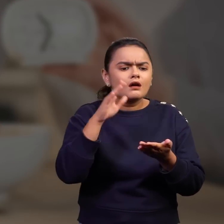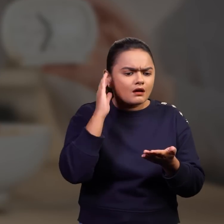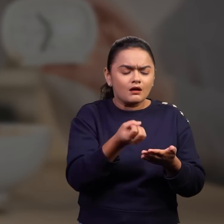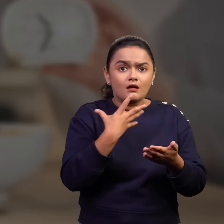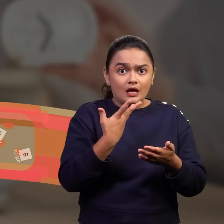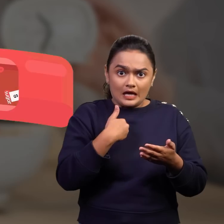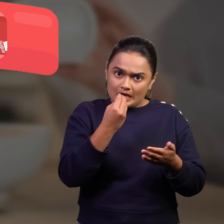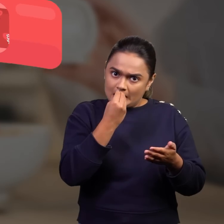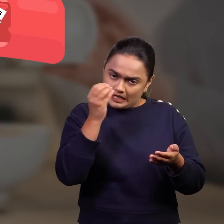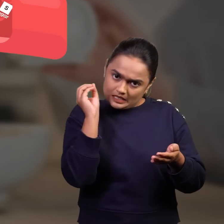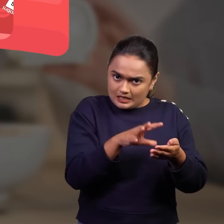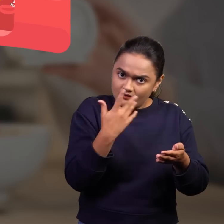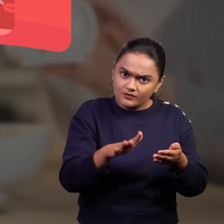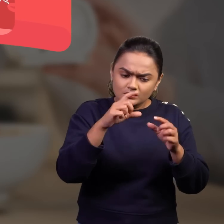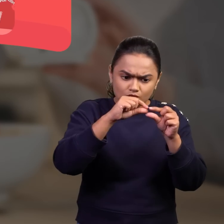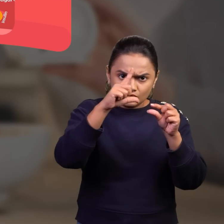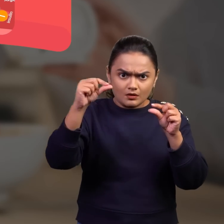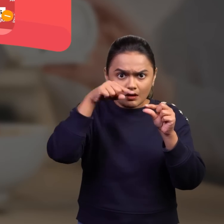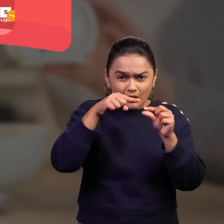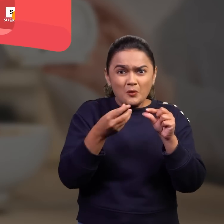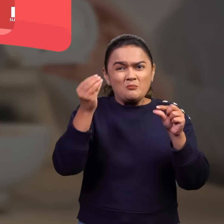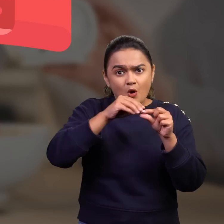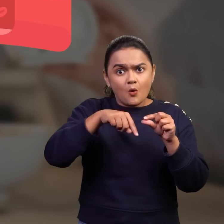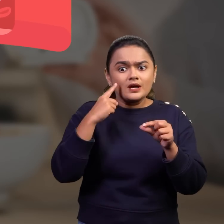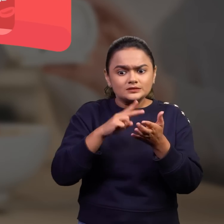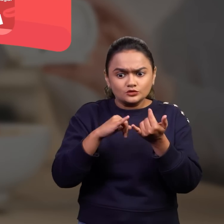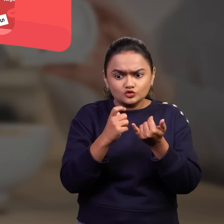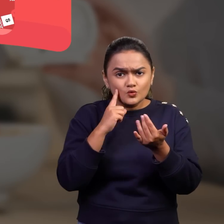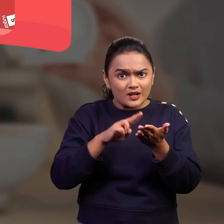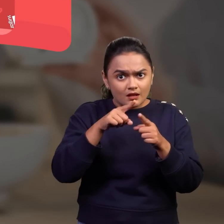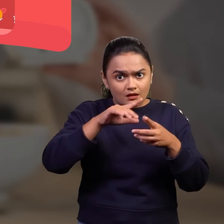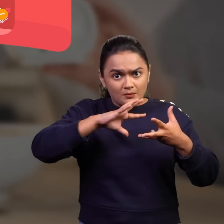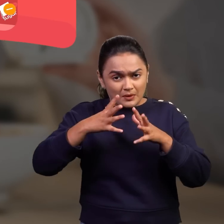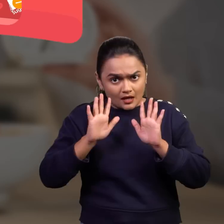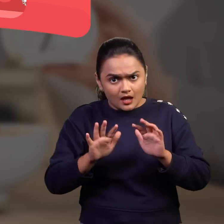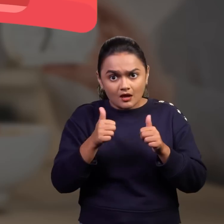it reveals whether more insulin is produced after eating and if it's working properly.